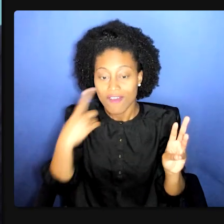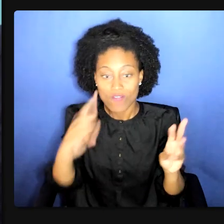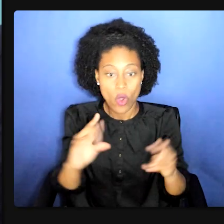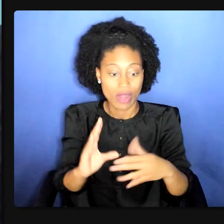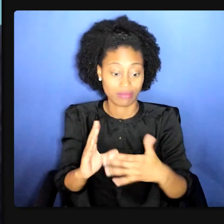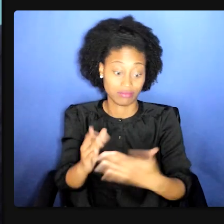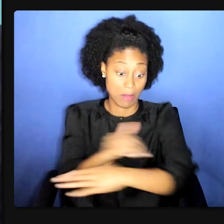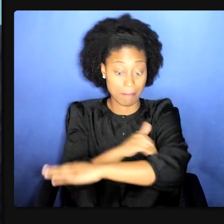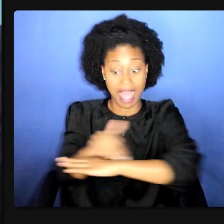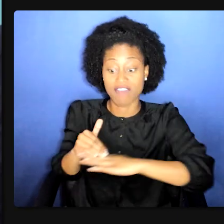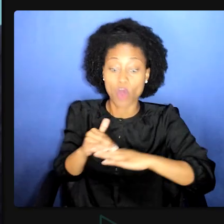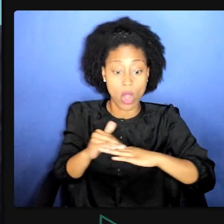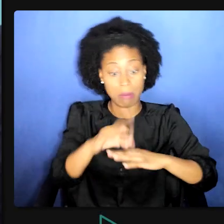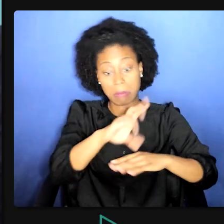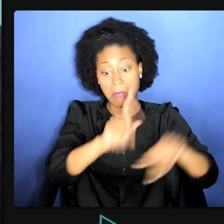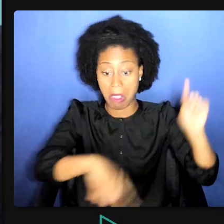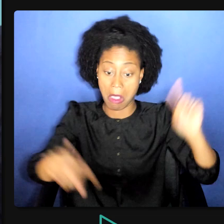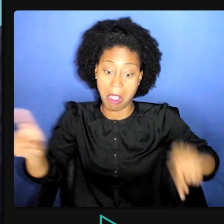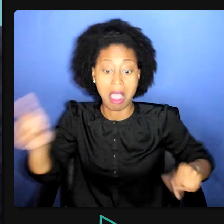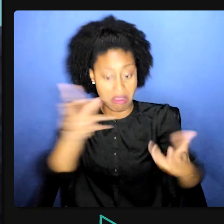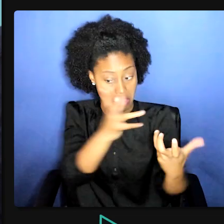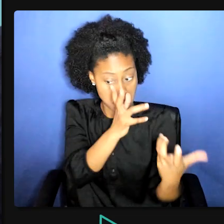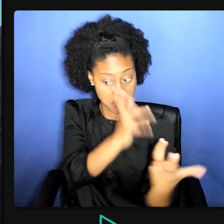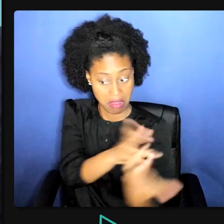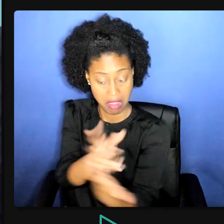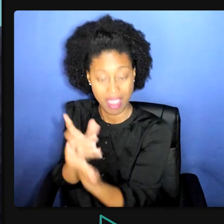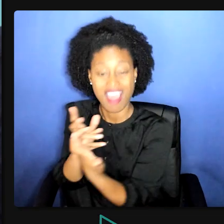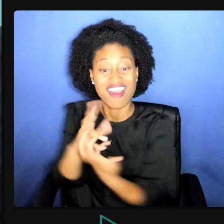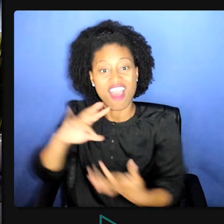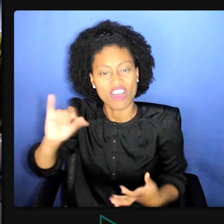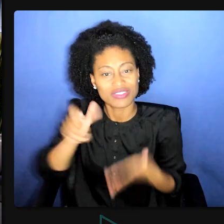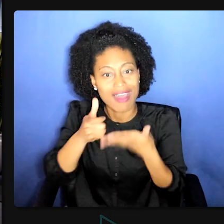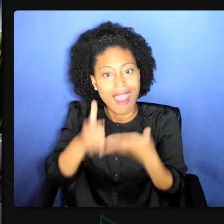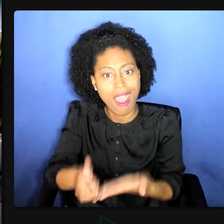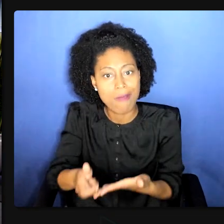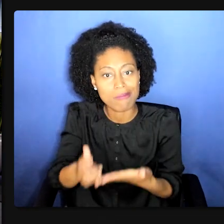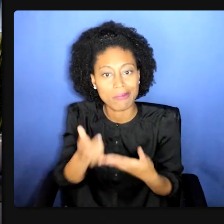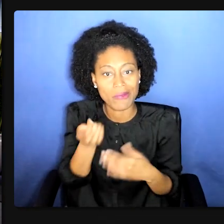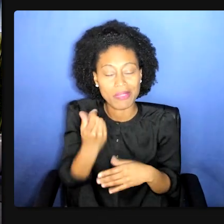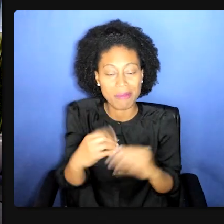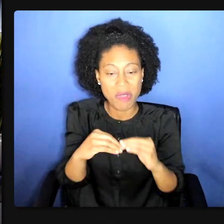cross-platform extensibility and to just kind of you know help you a little bit more to to build